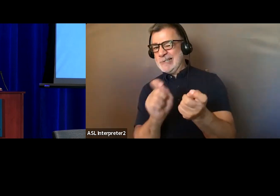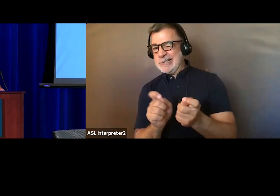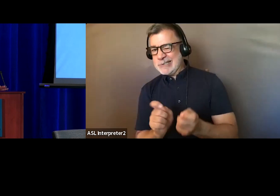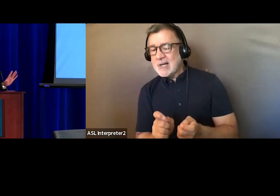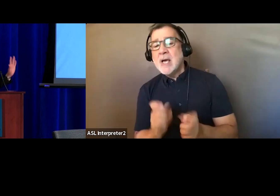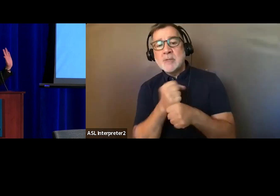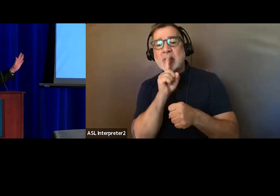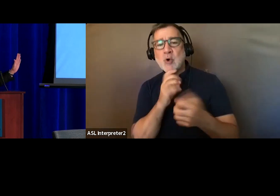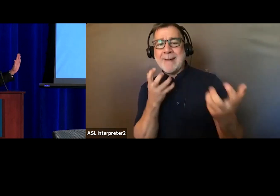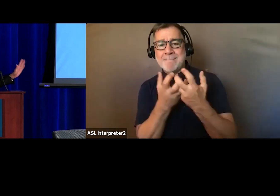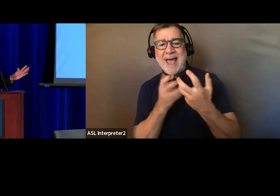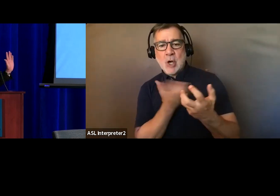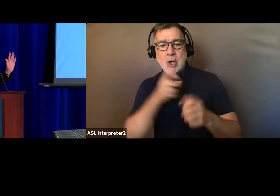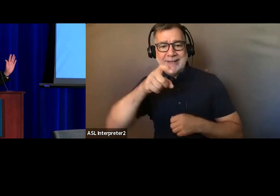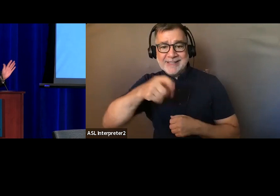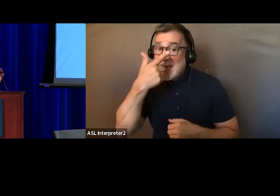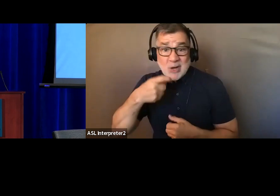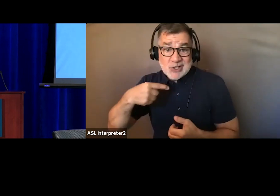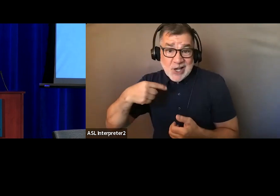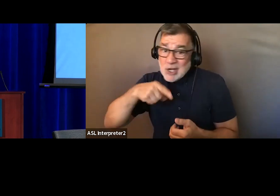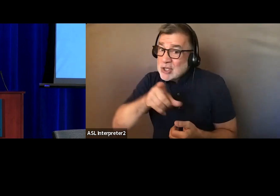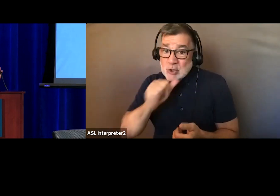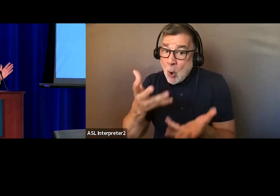because you don't want to take something off-the-shelf and then customize it so much